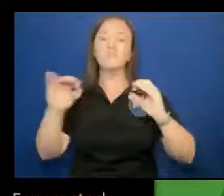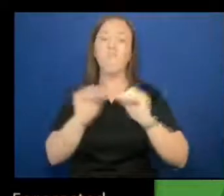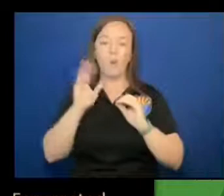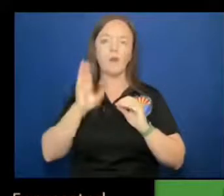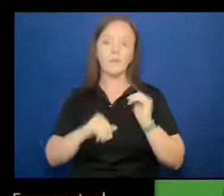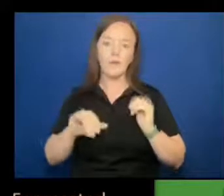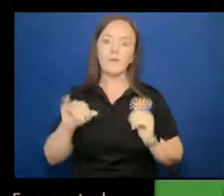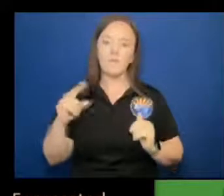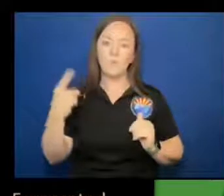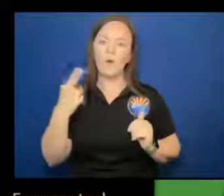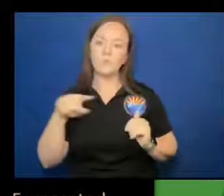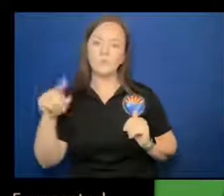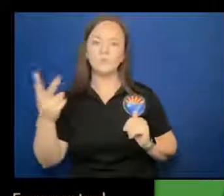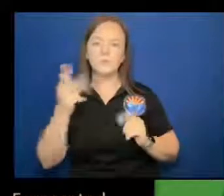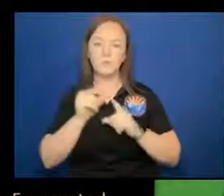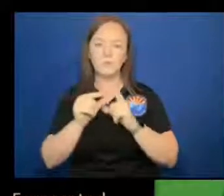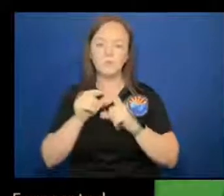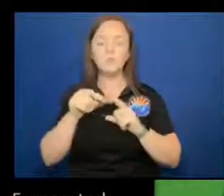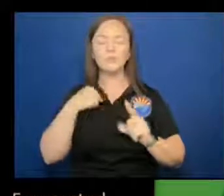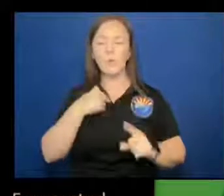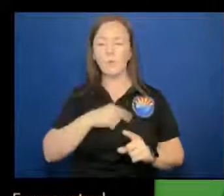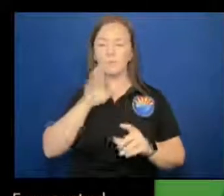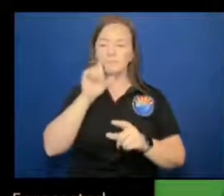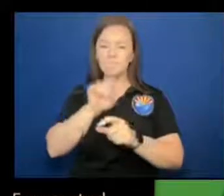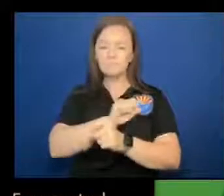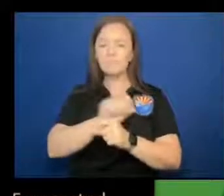SHOWERS AND THUNDERSTORM AND ANY STORM THAT WILL